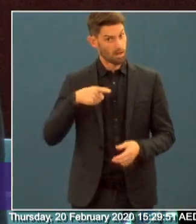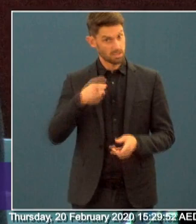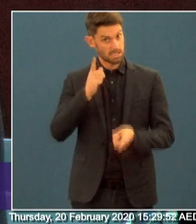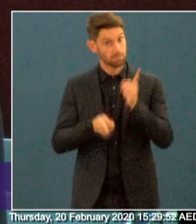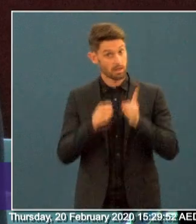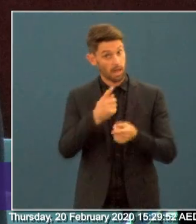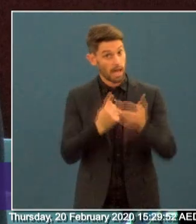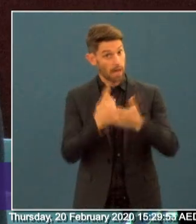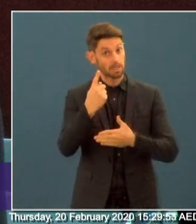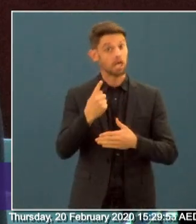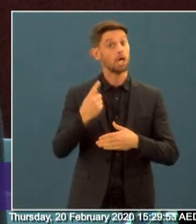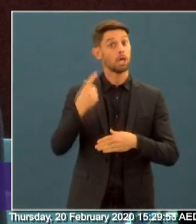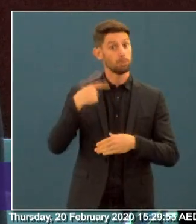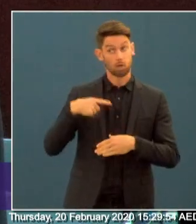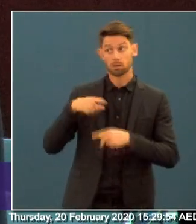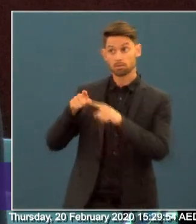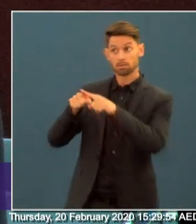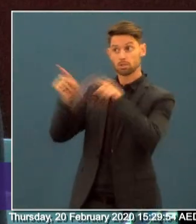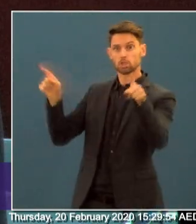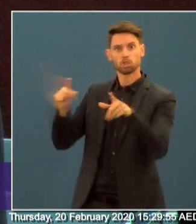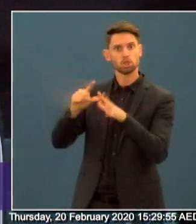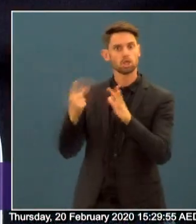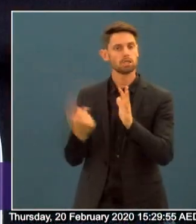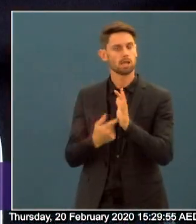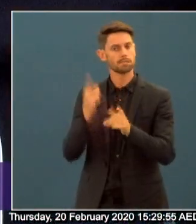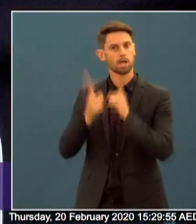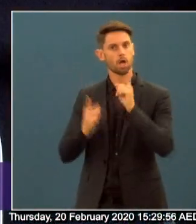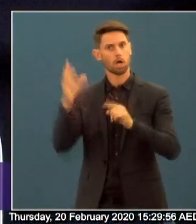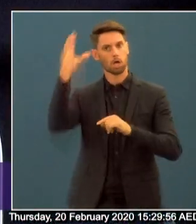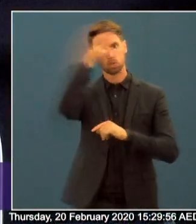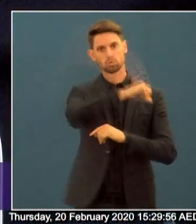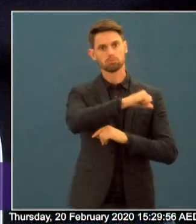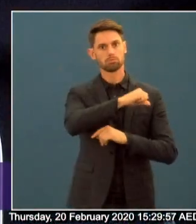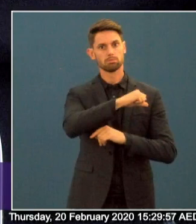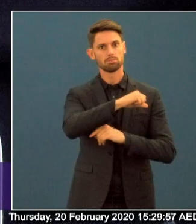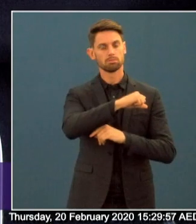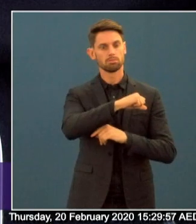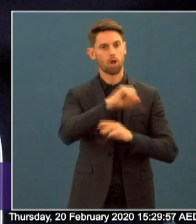diagnostic overshadowing or is it something broader than that? I think it's likely to be due to a range of factors, but that